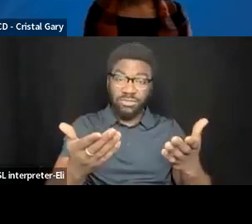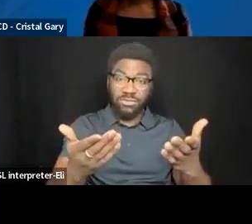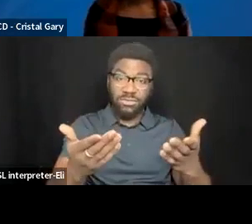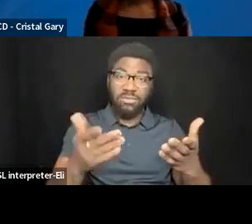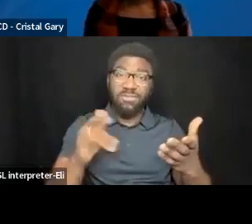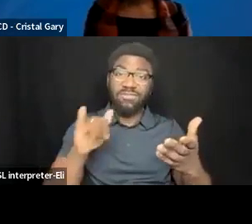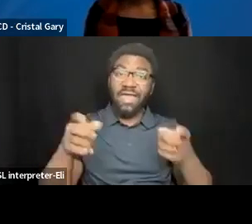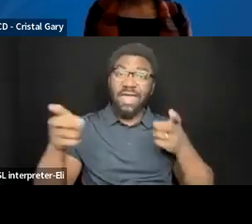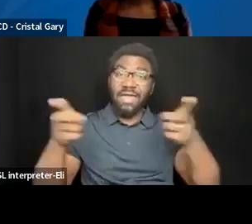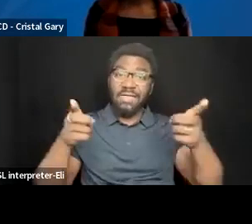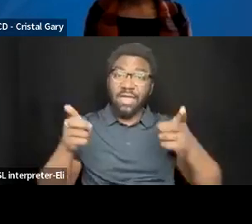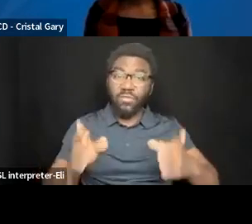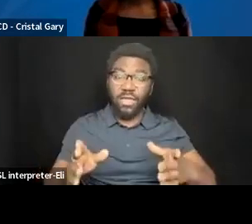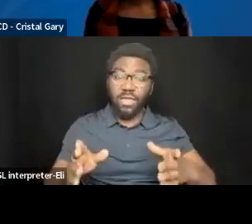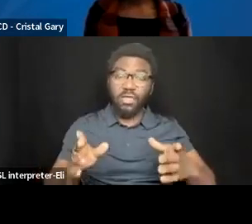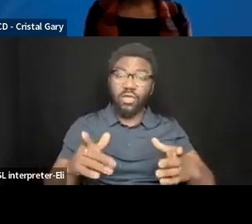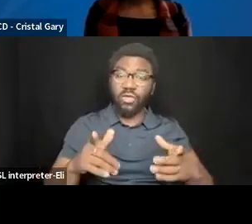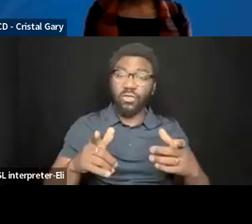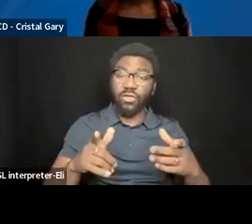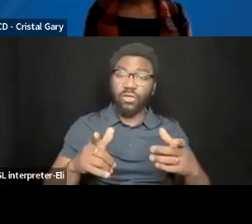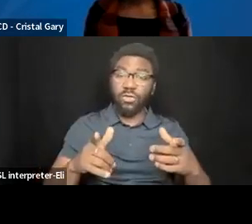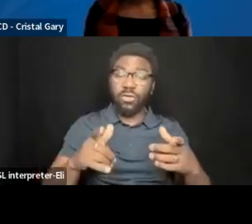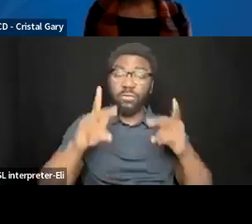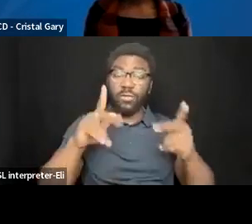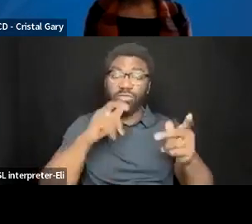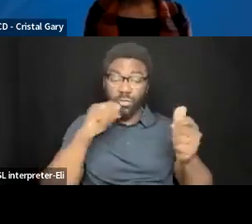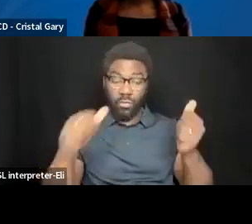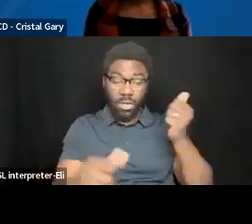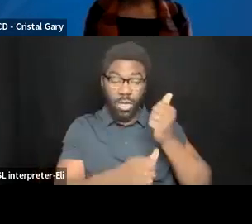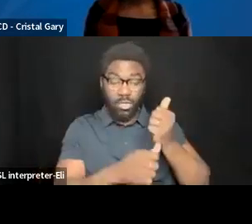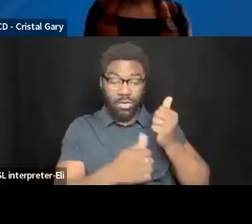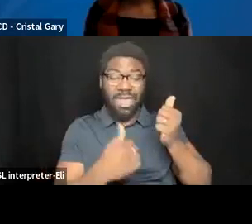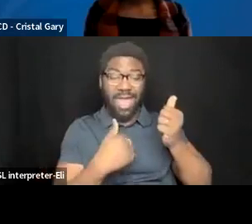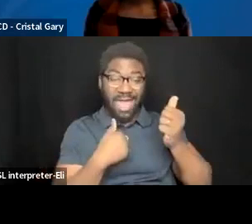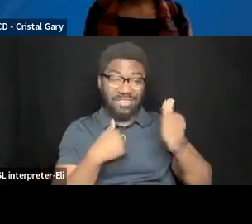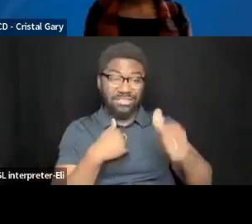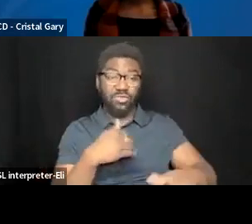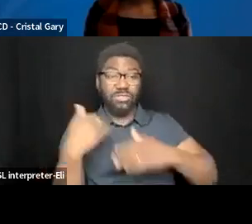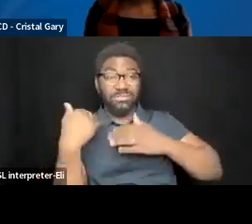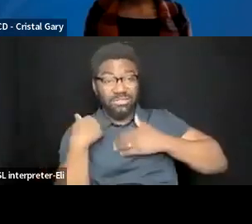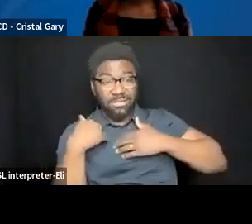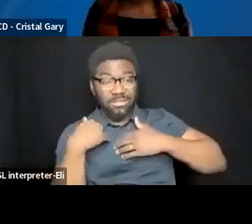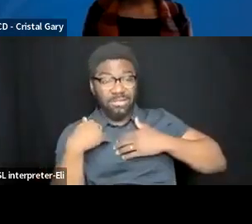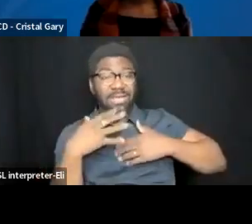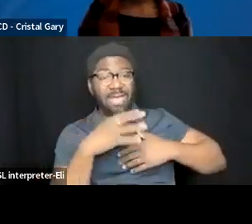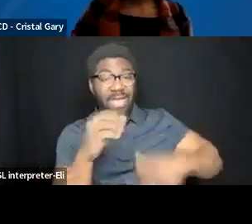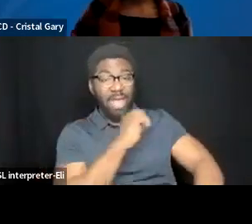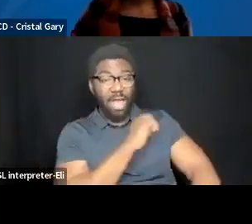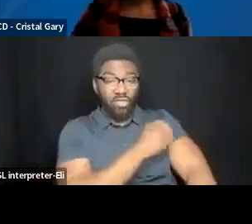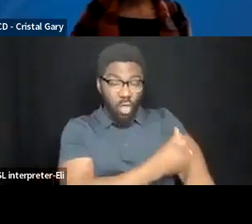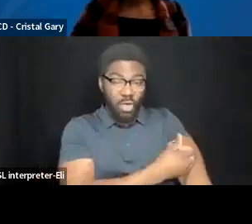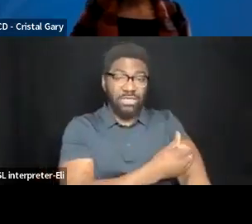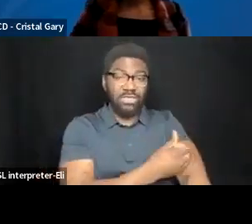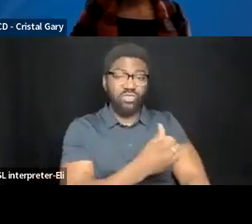or that person reporting to the director has the responsibility and authority to require of laboratories these things.